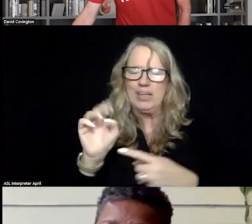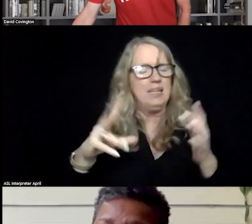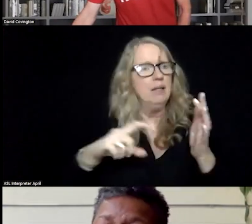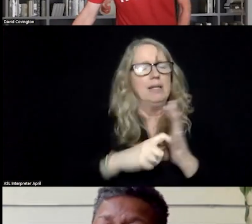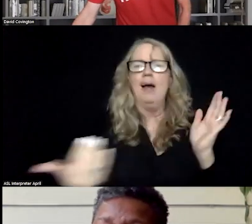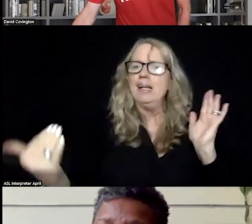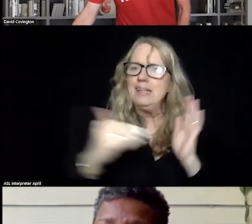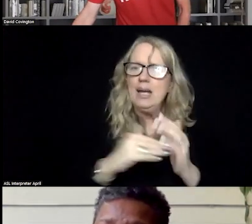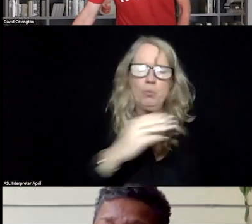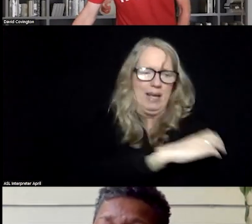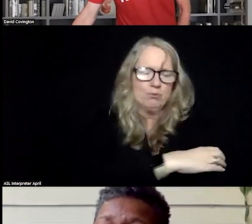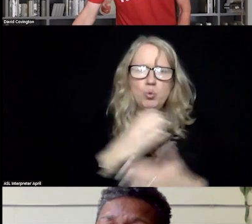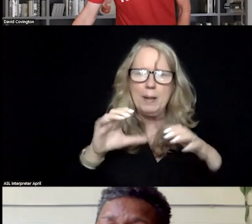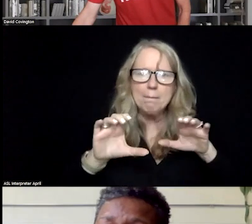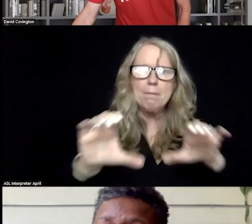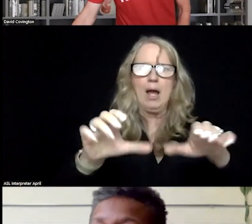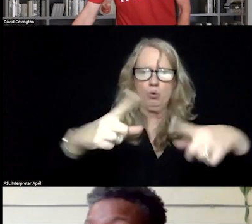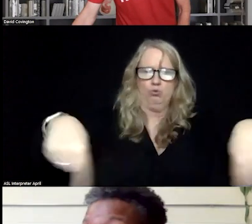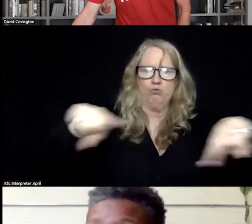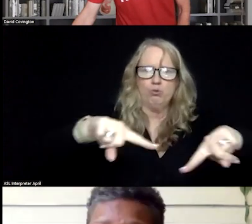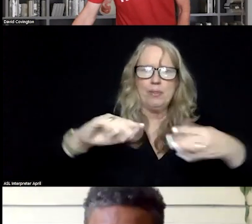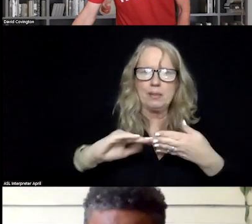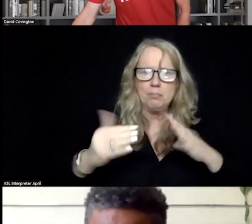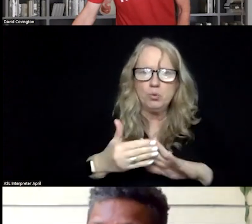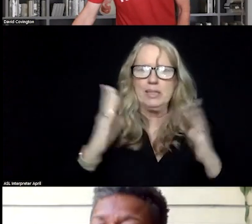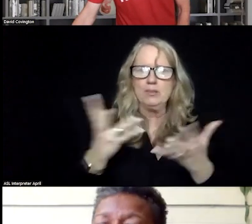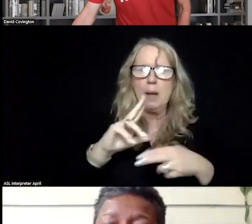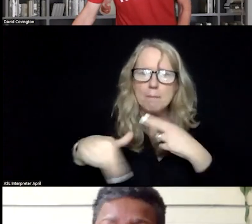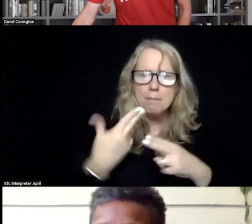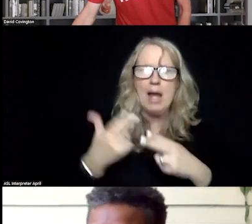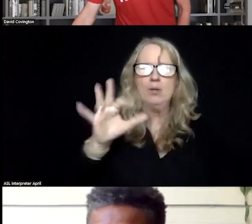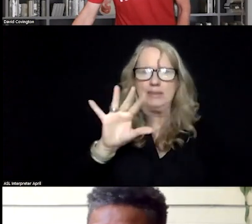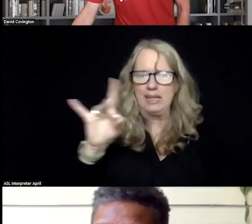EMPOWER COMMUNITIES ABOUT 988 AND THE SERVICES IN THEIR